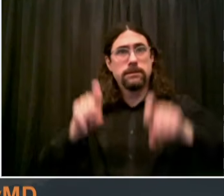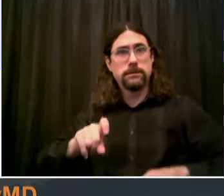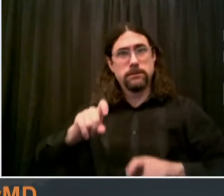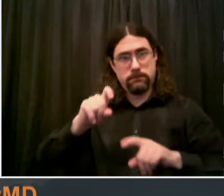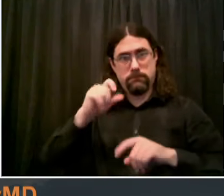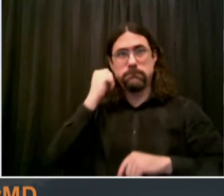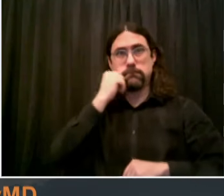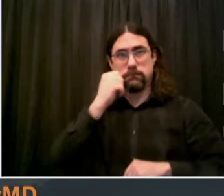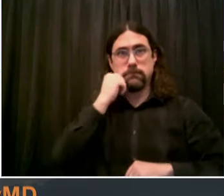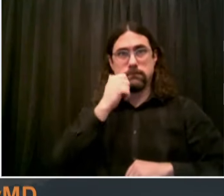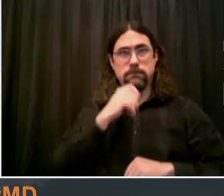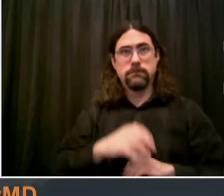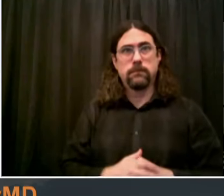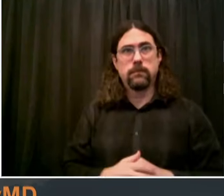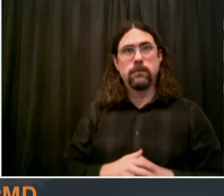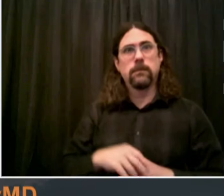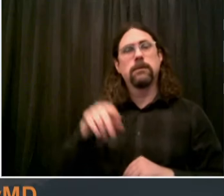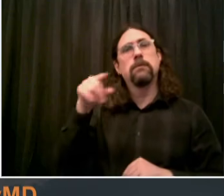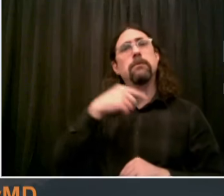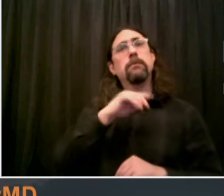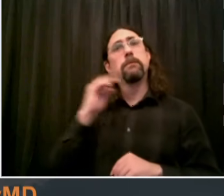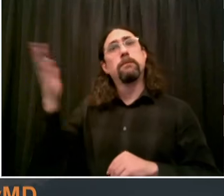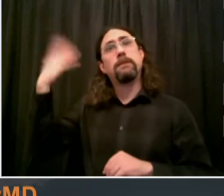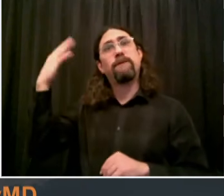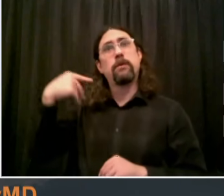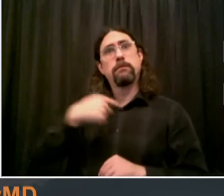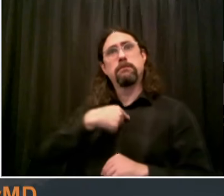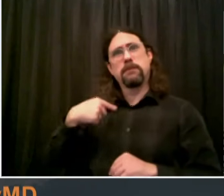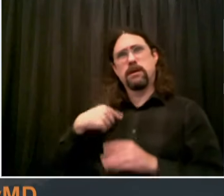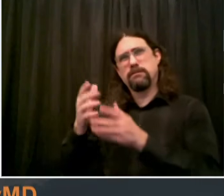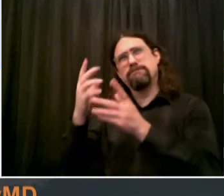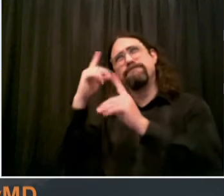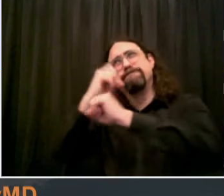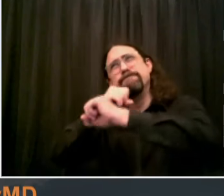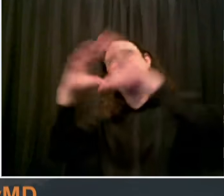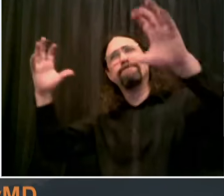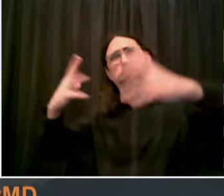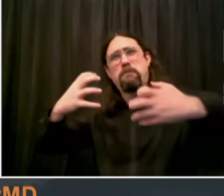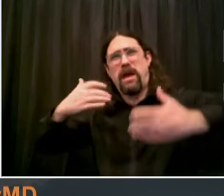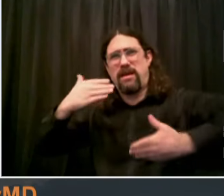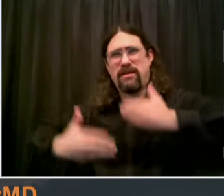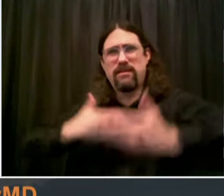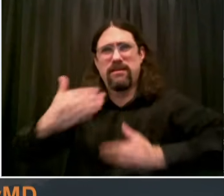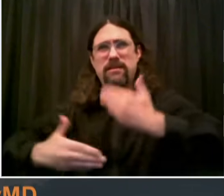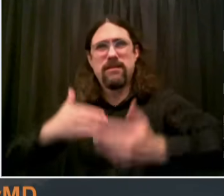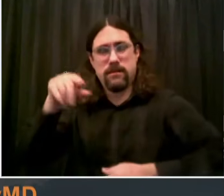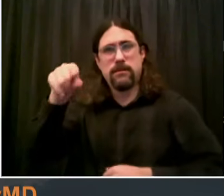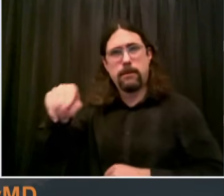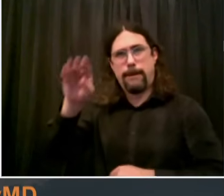25th. I CAN TELL YOU WE HAVE NOW HIT THE GOAL A WEEK EARLY. WE'RE AT THAT